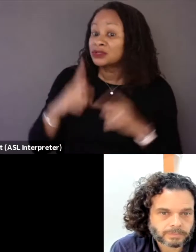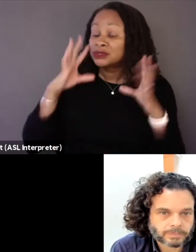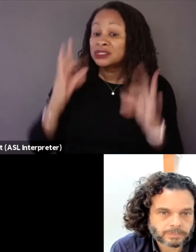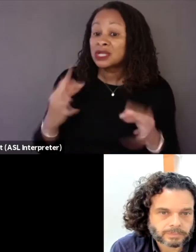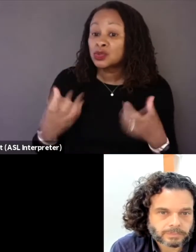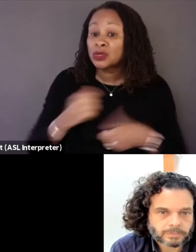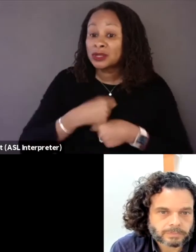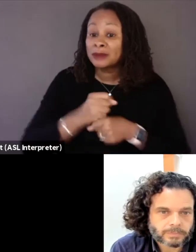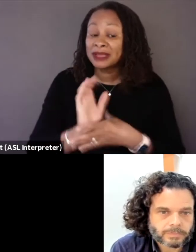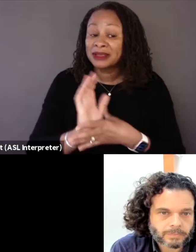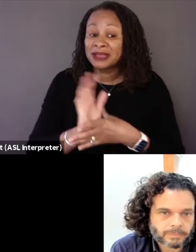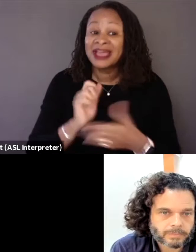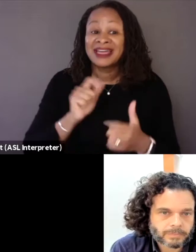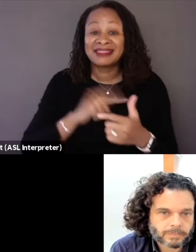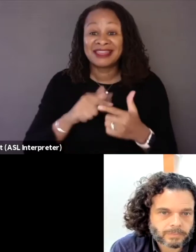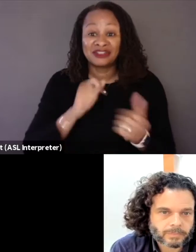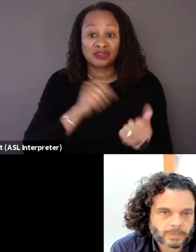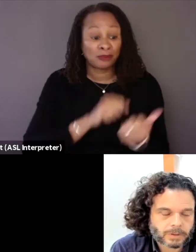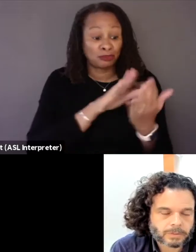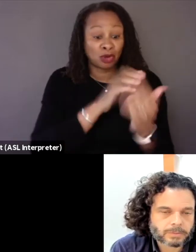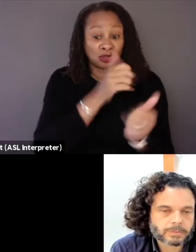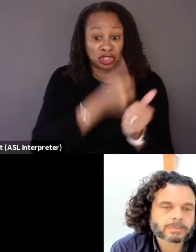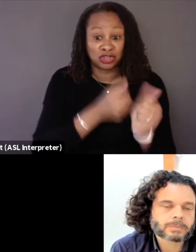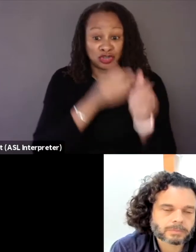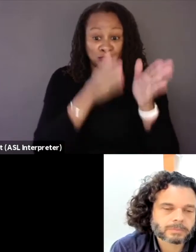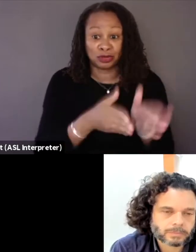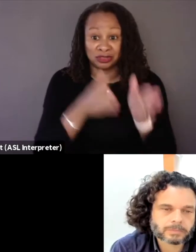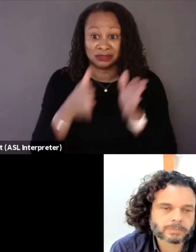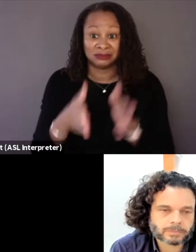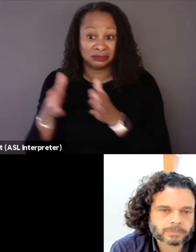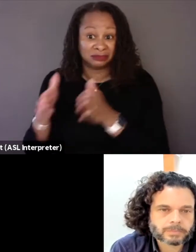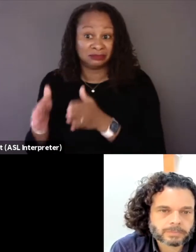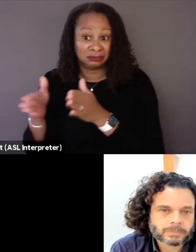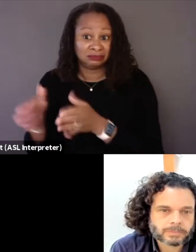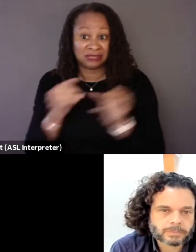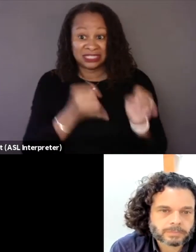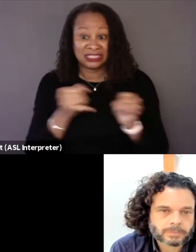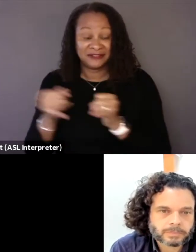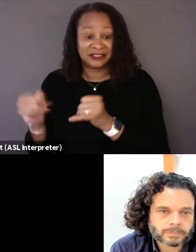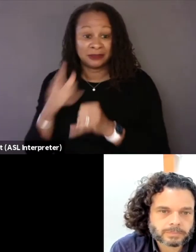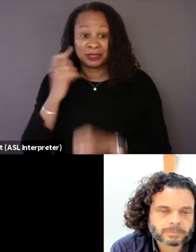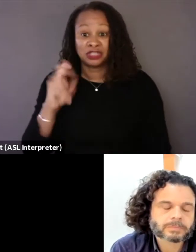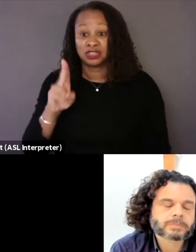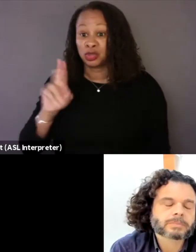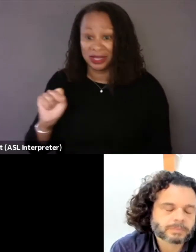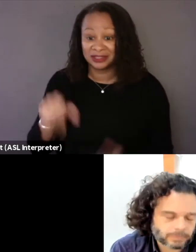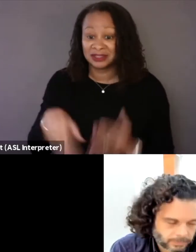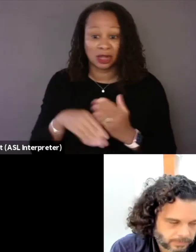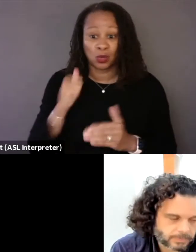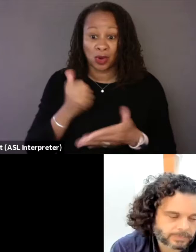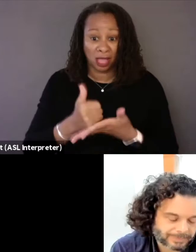then you had to approach each person individually, clearly, because U.S. soccer wasn't going to help you.